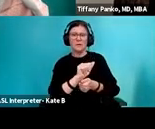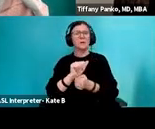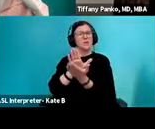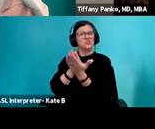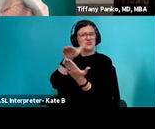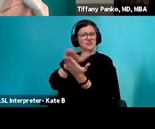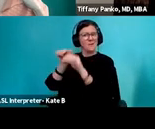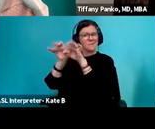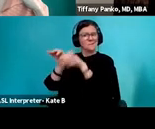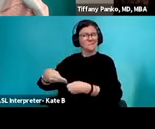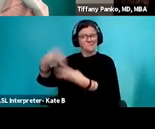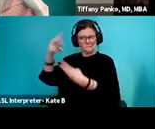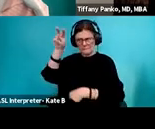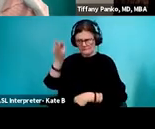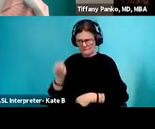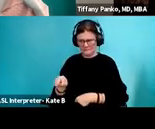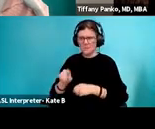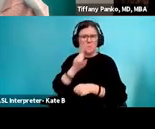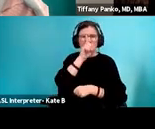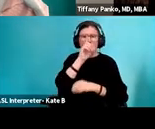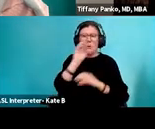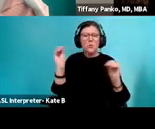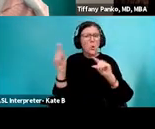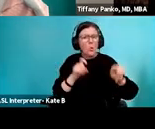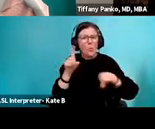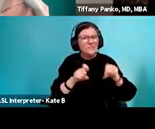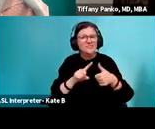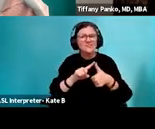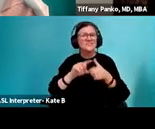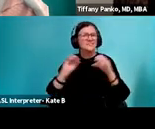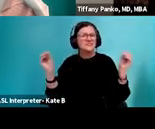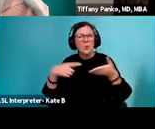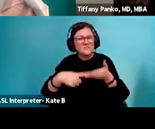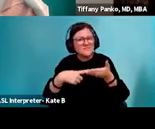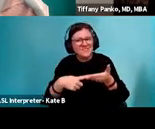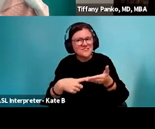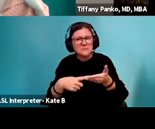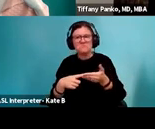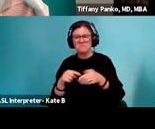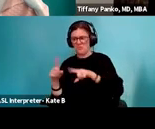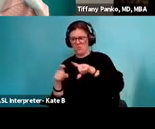four kind of visits and those questions are just skipped. And so I’d like not to make